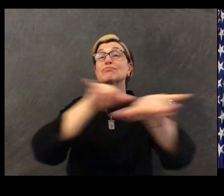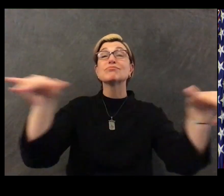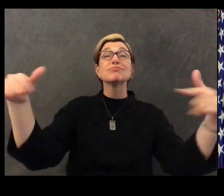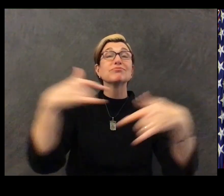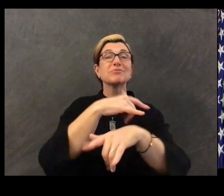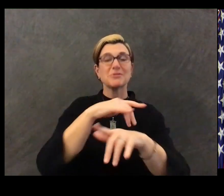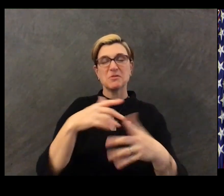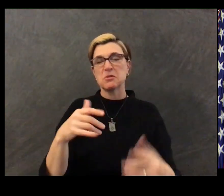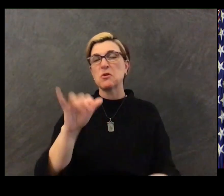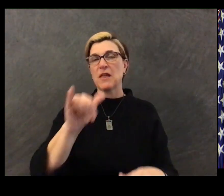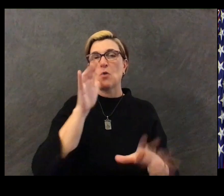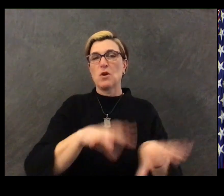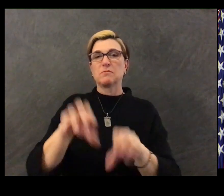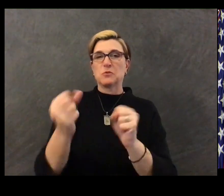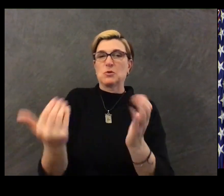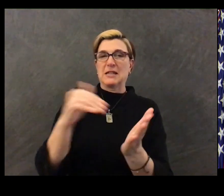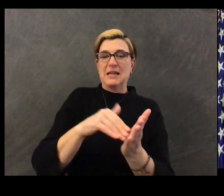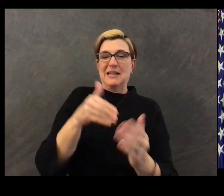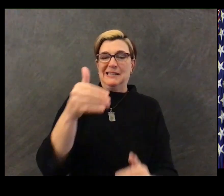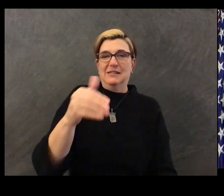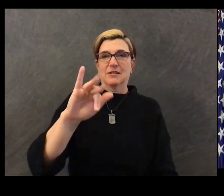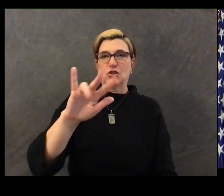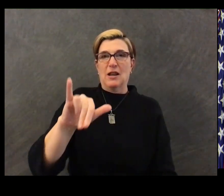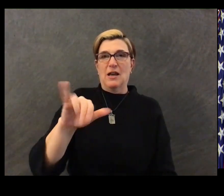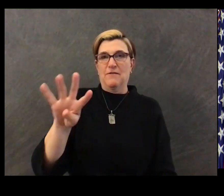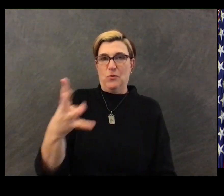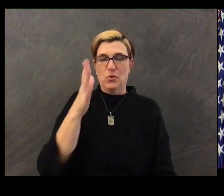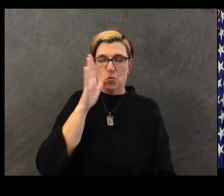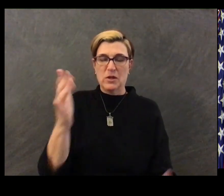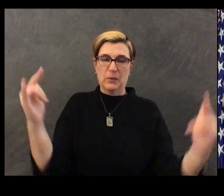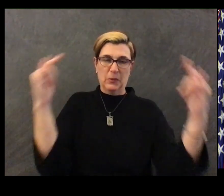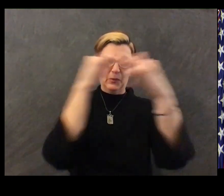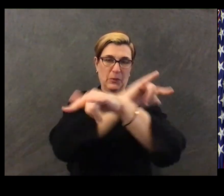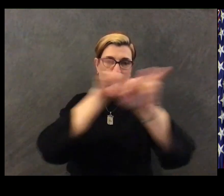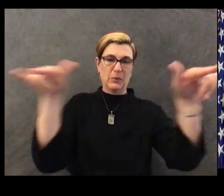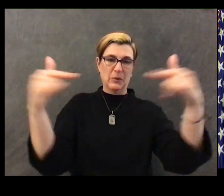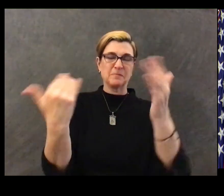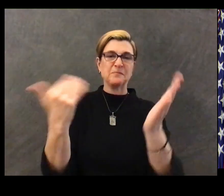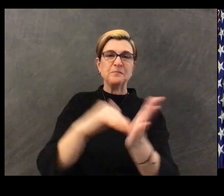on July 4th our great military is operating at 100% during this crisis and